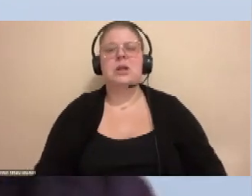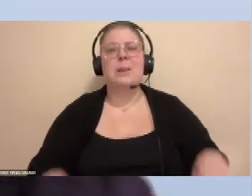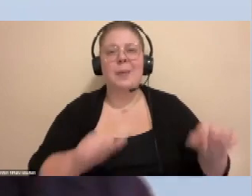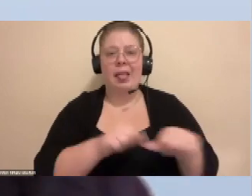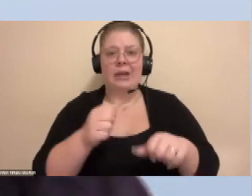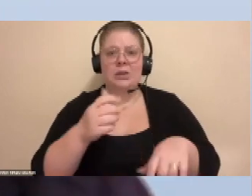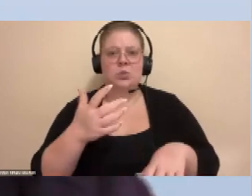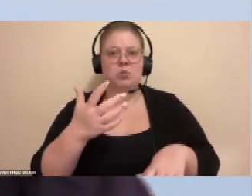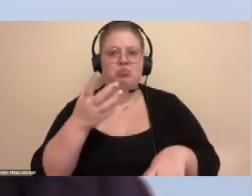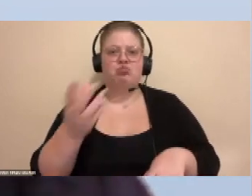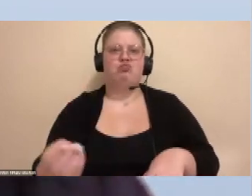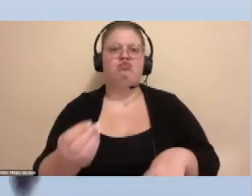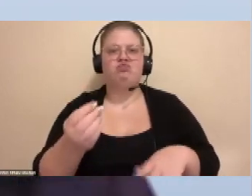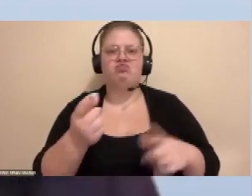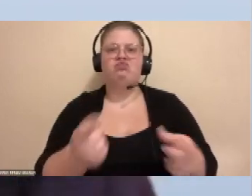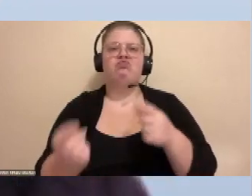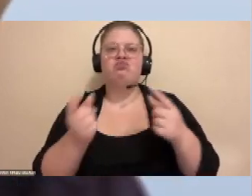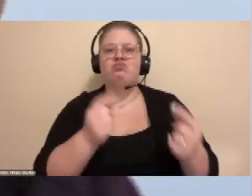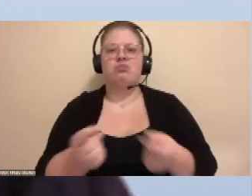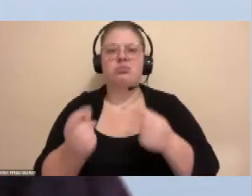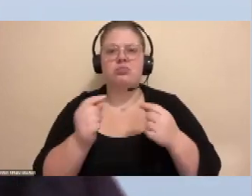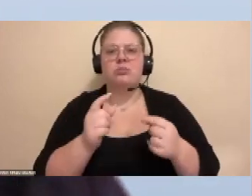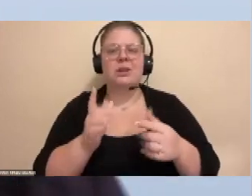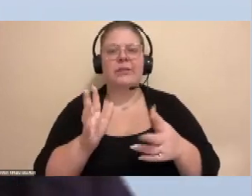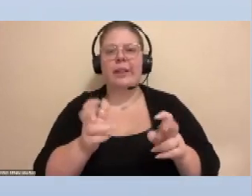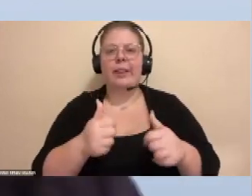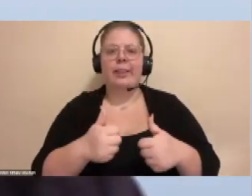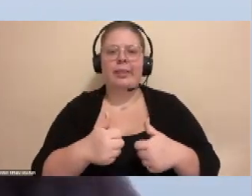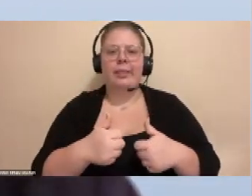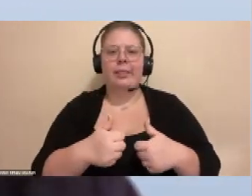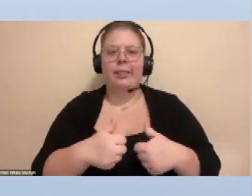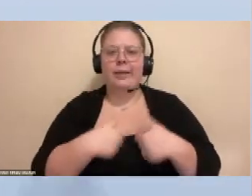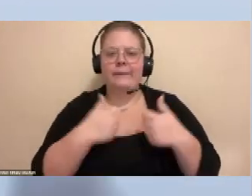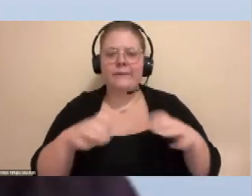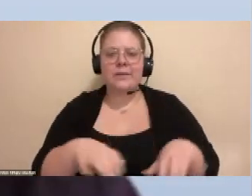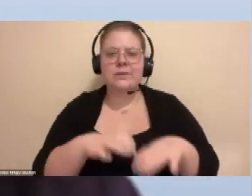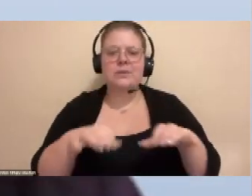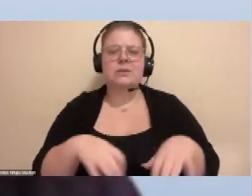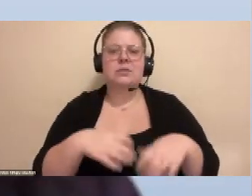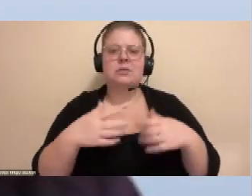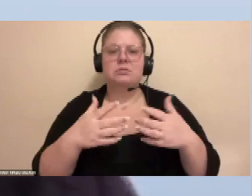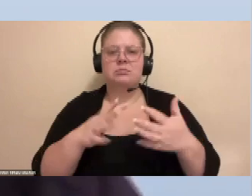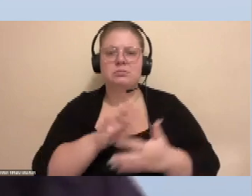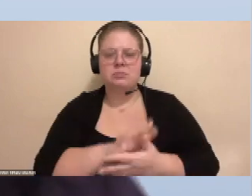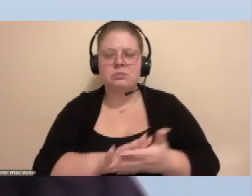chores, life chores, complex activities of daily living.